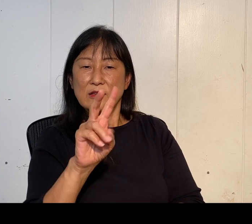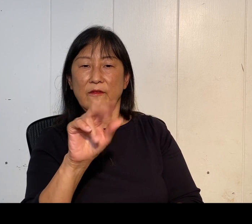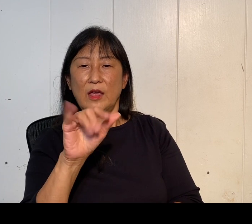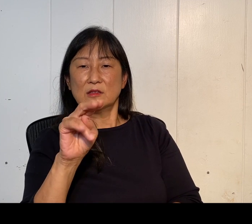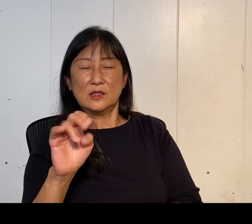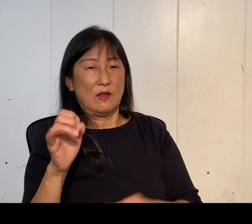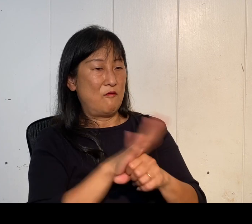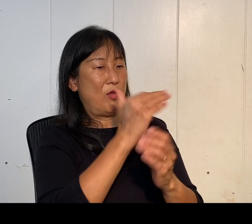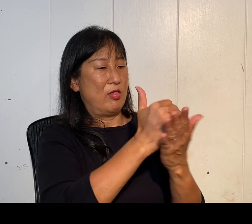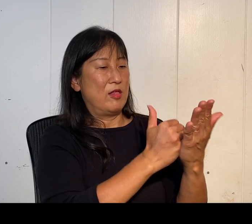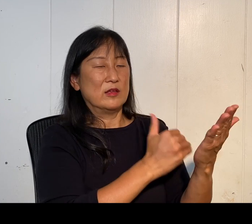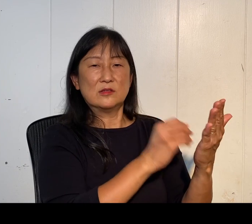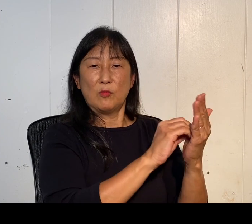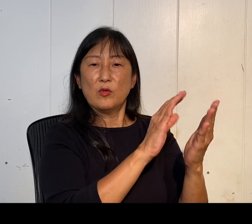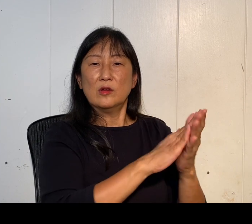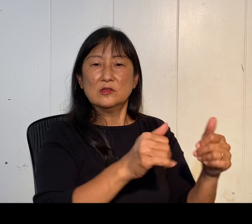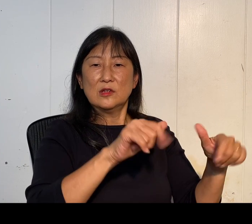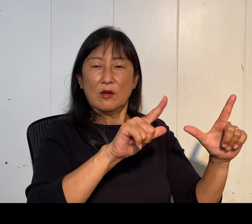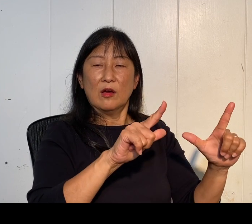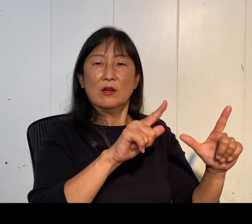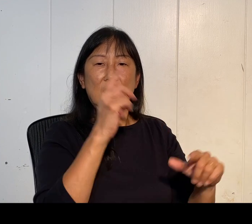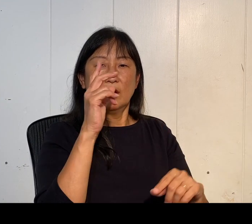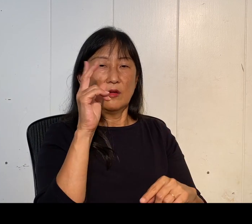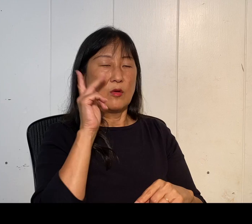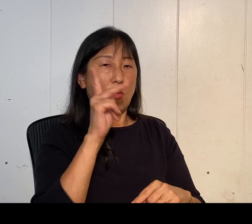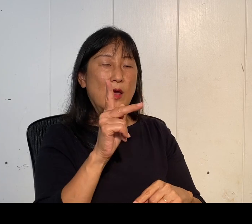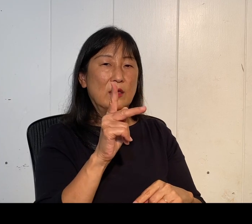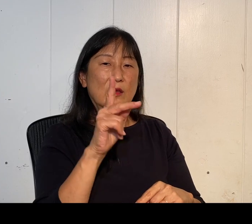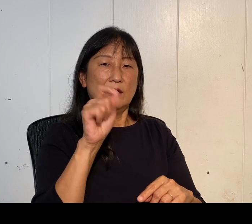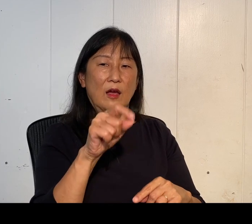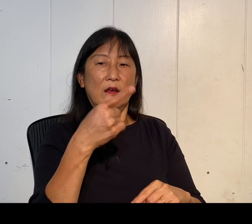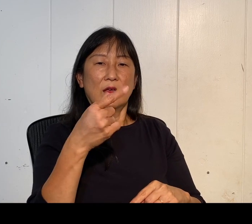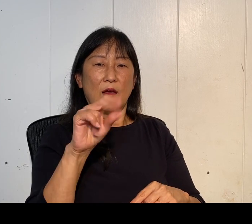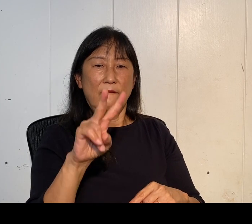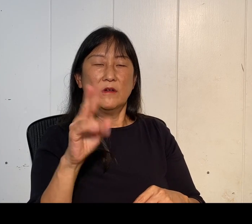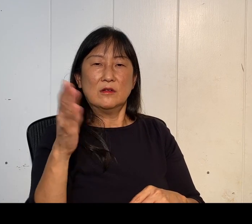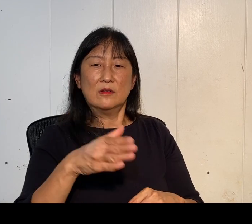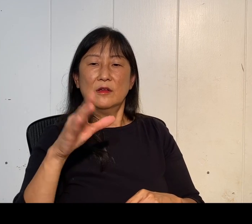A full list of locations and links is posted at Kauai.gov/vaccine. Thanks Lauren.